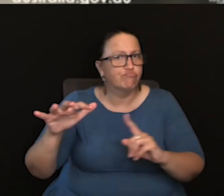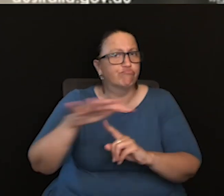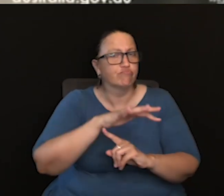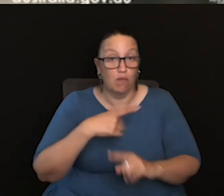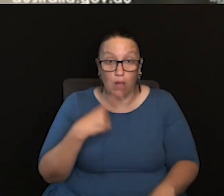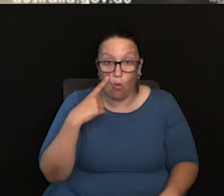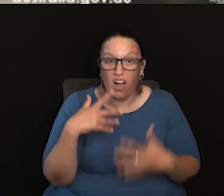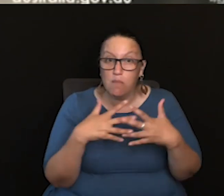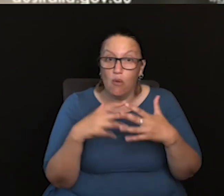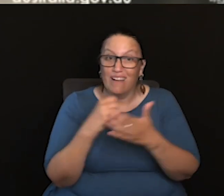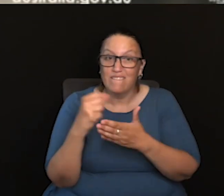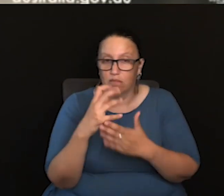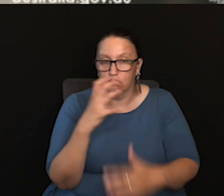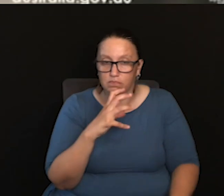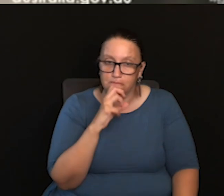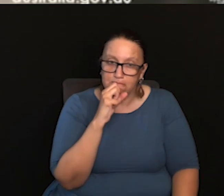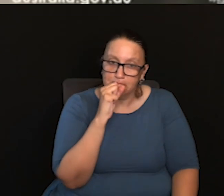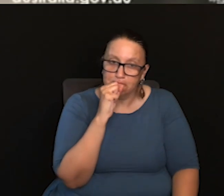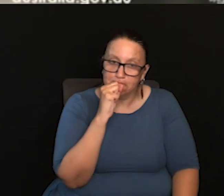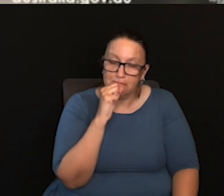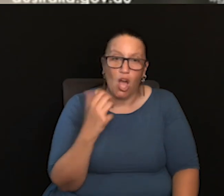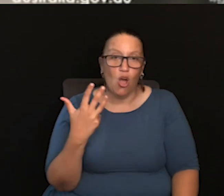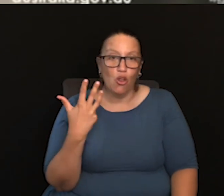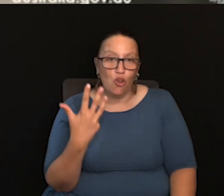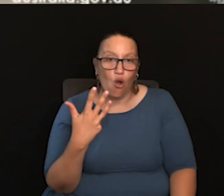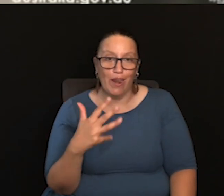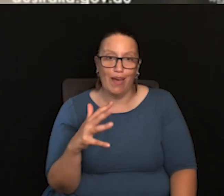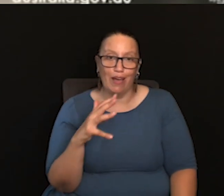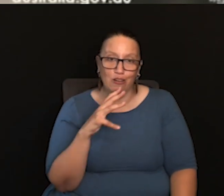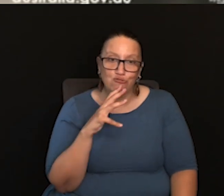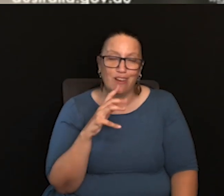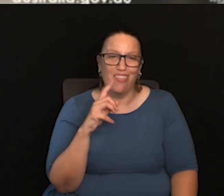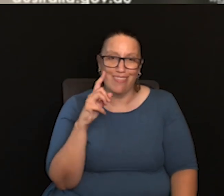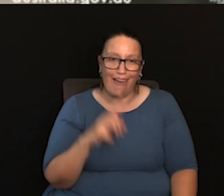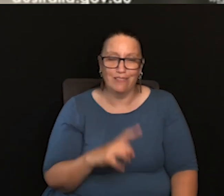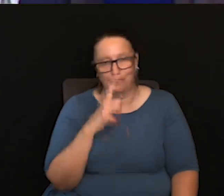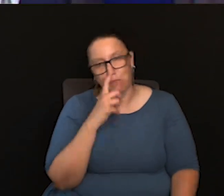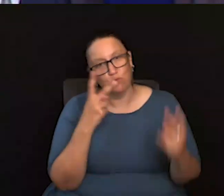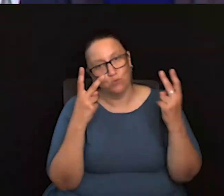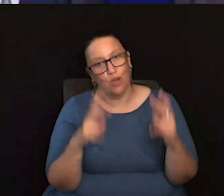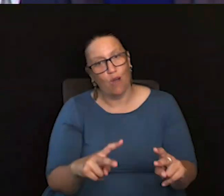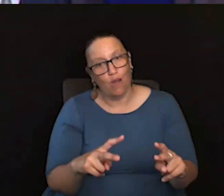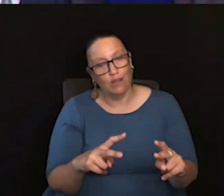Almost 300 times the human toll in Australia.